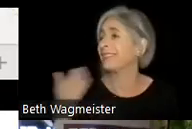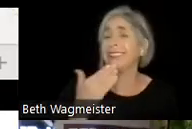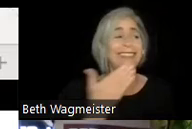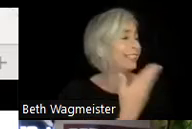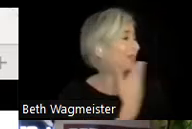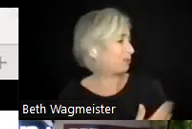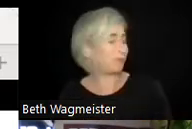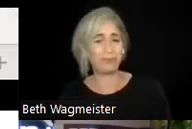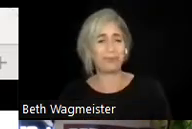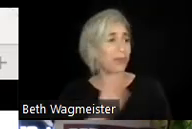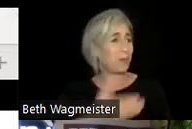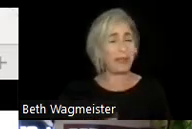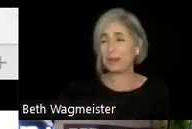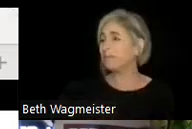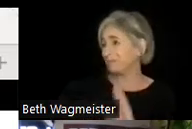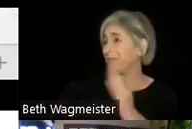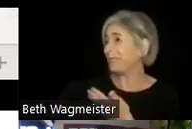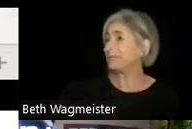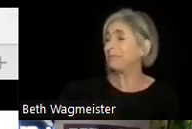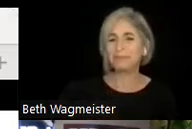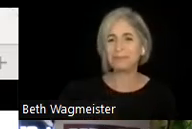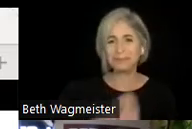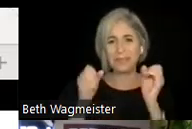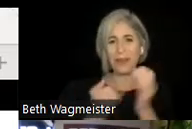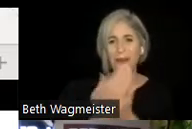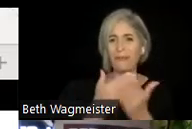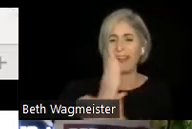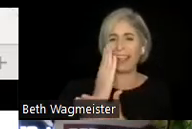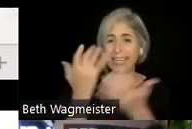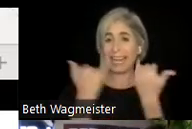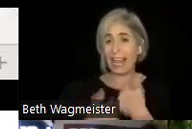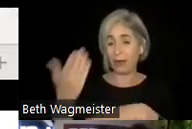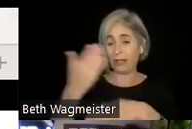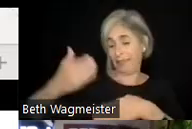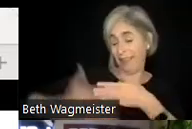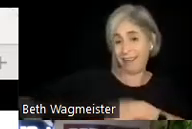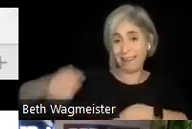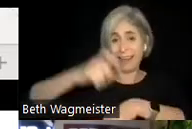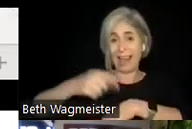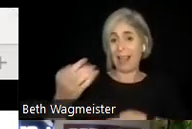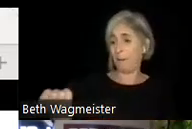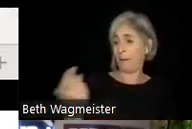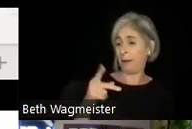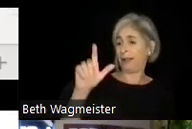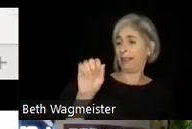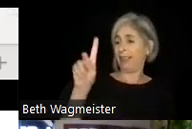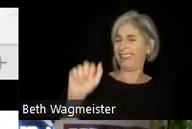, think about, I really appreciate it.